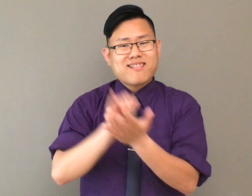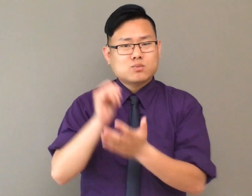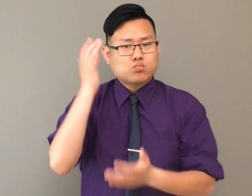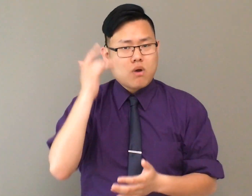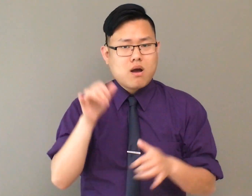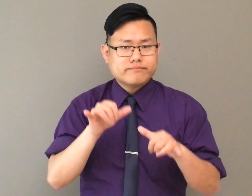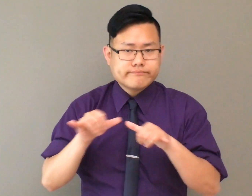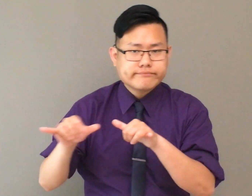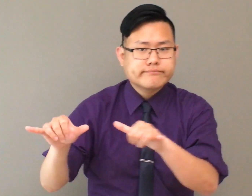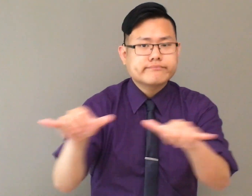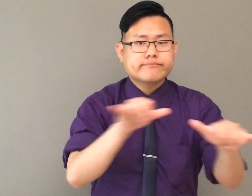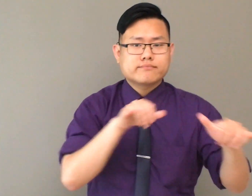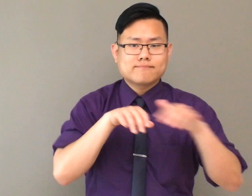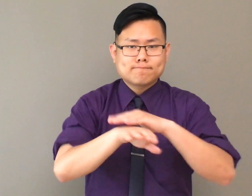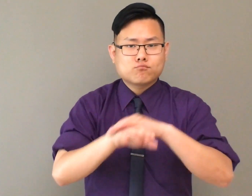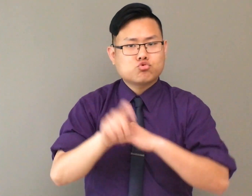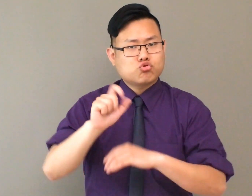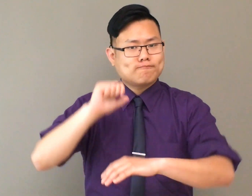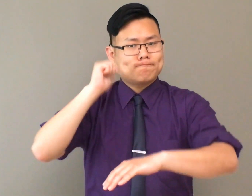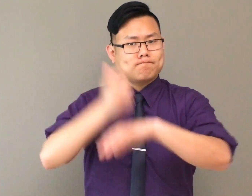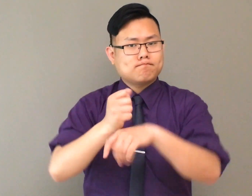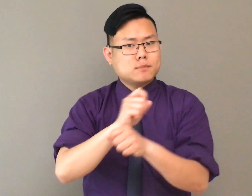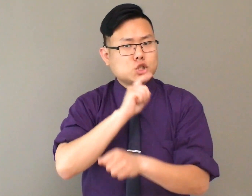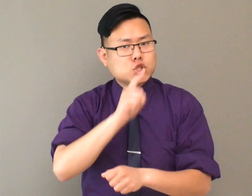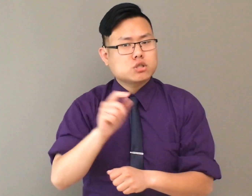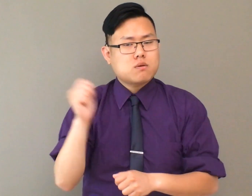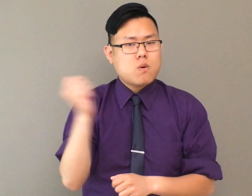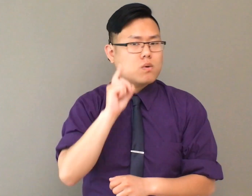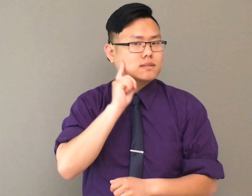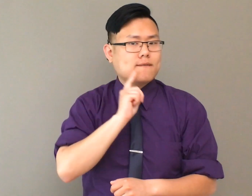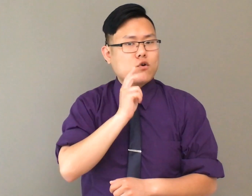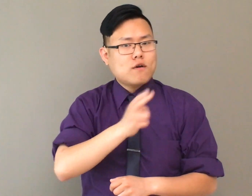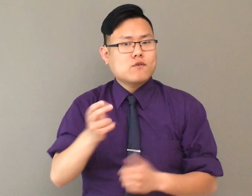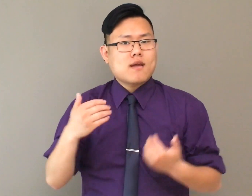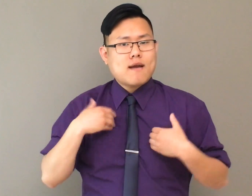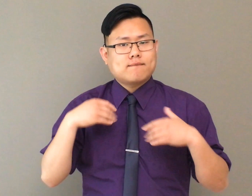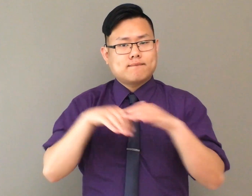would ensure a standard level of communication access for deaf and hard of hearing people